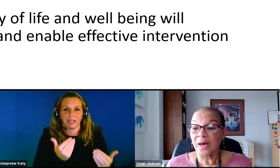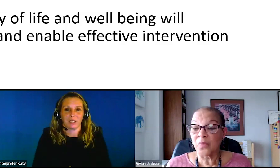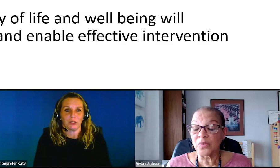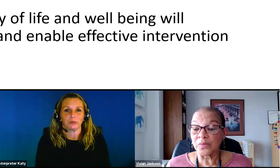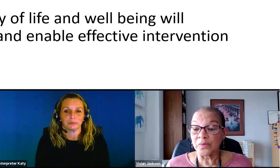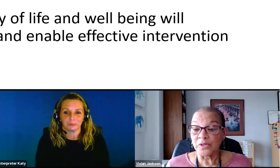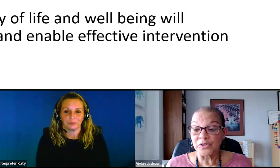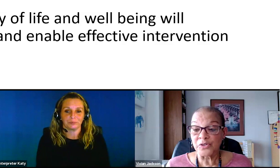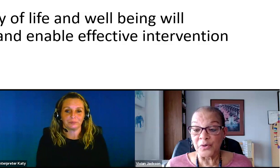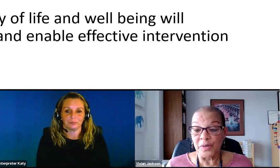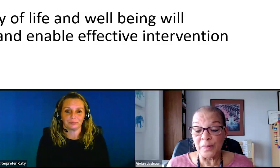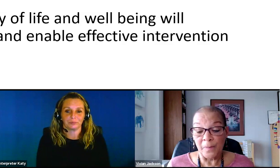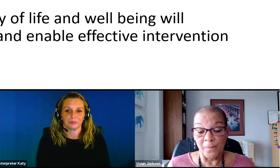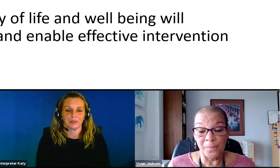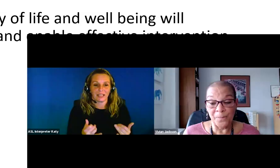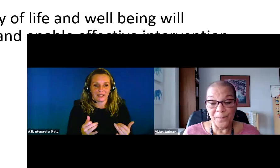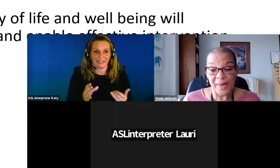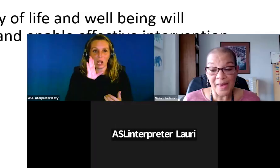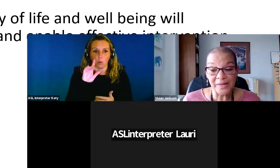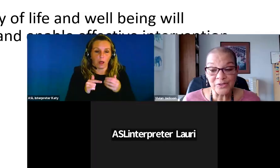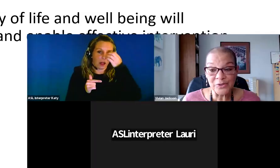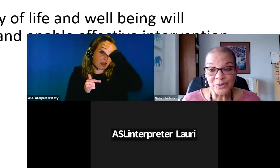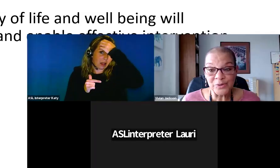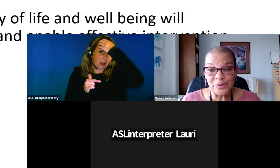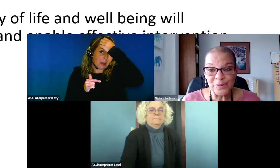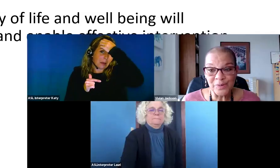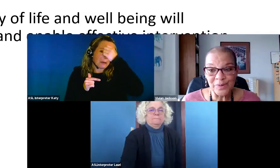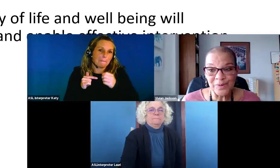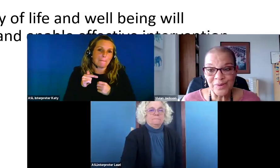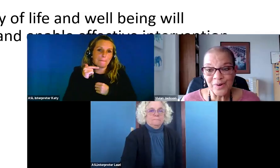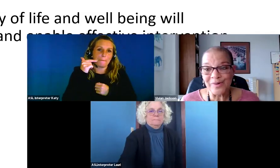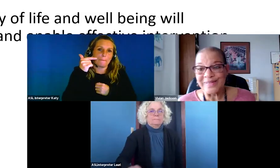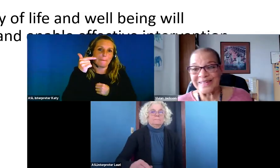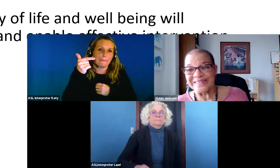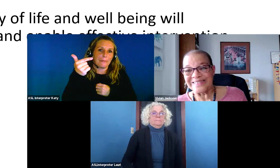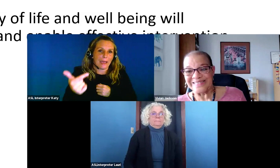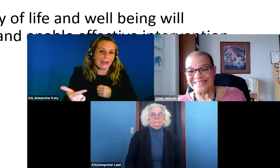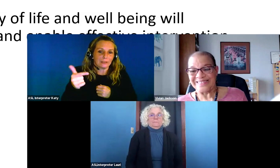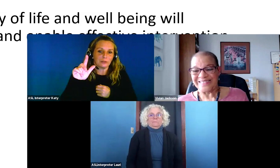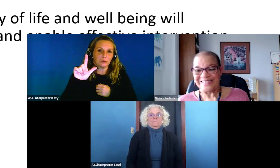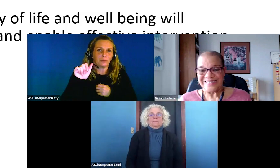I will turn it back to Laura.